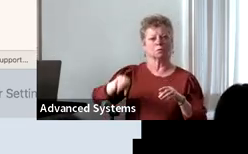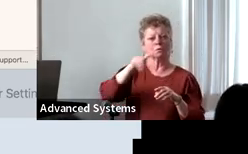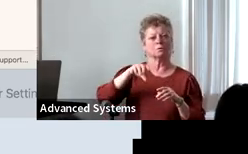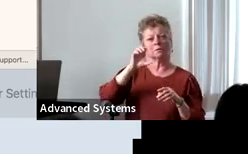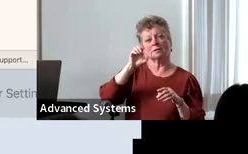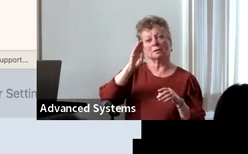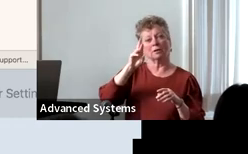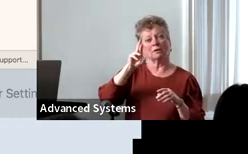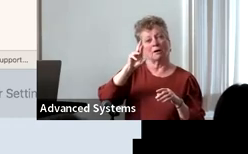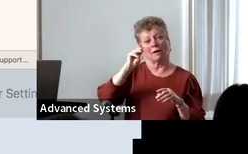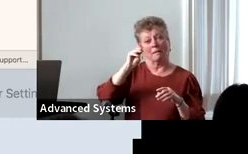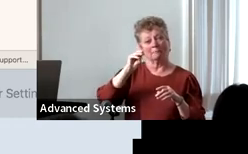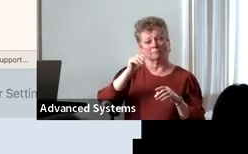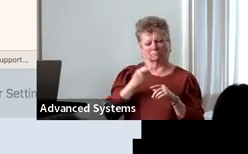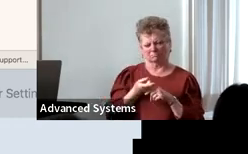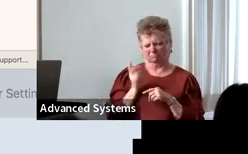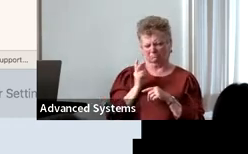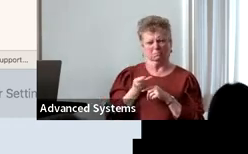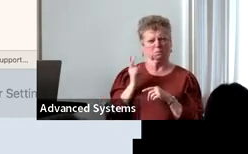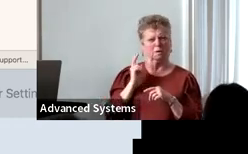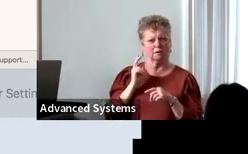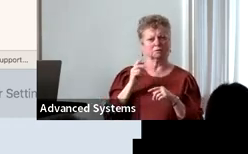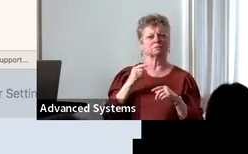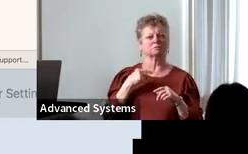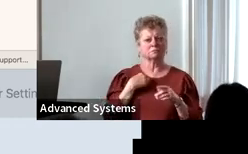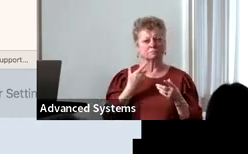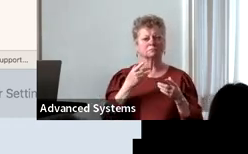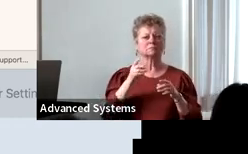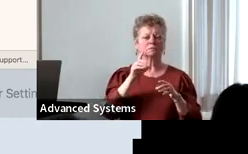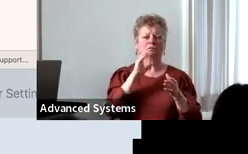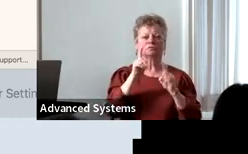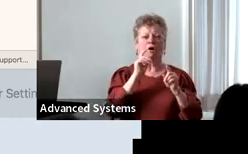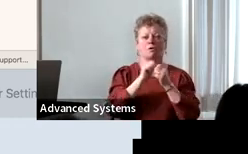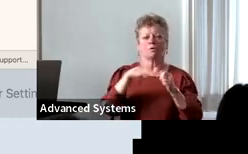a couple of weeks ago when I was asked to address CBRM council in Cape Breton